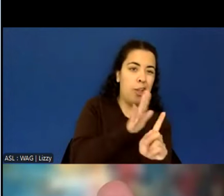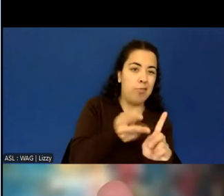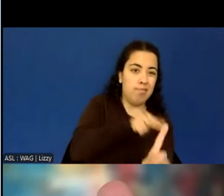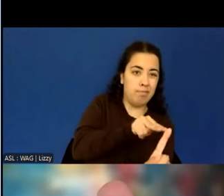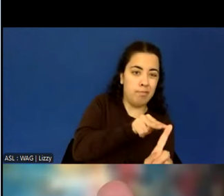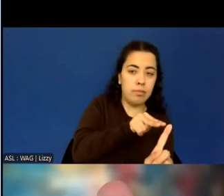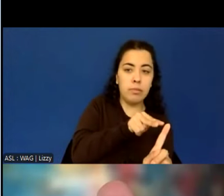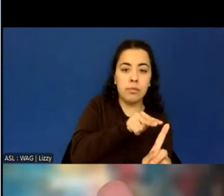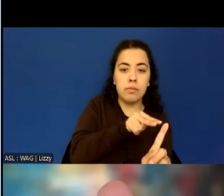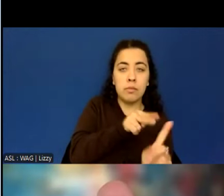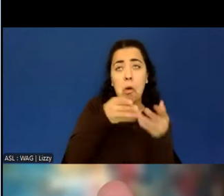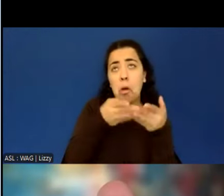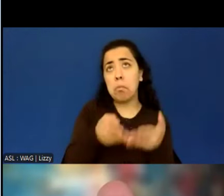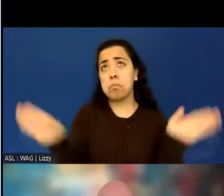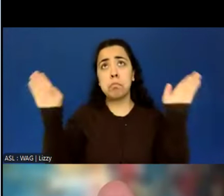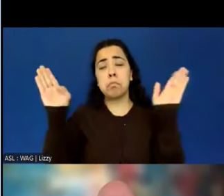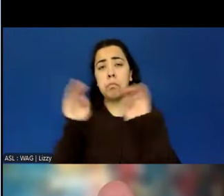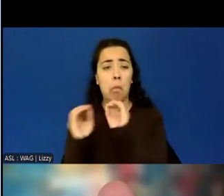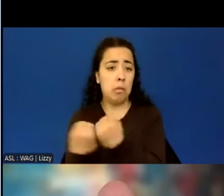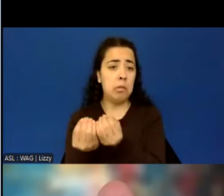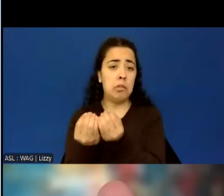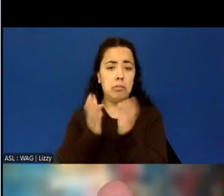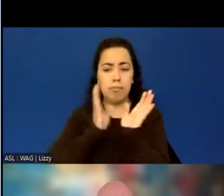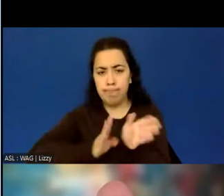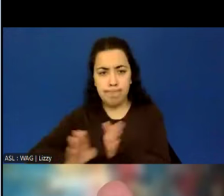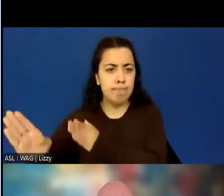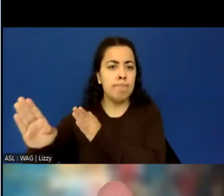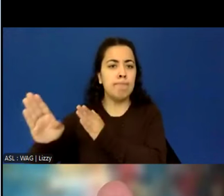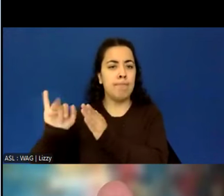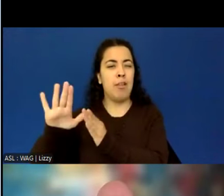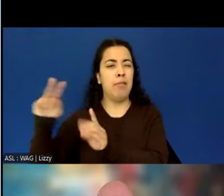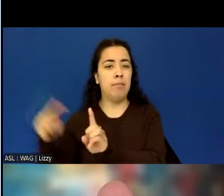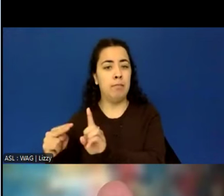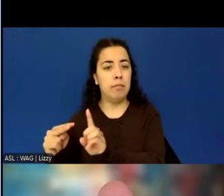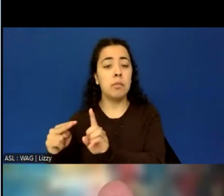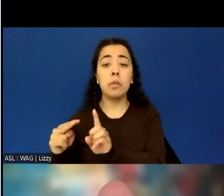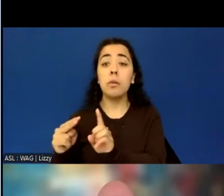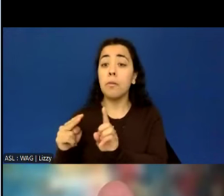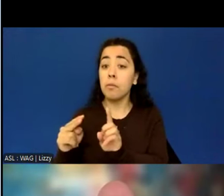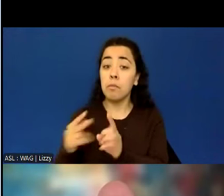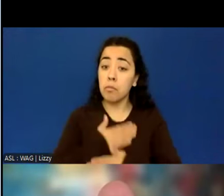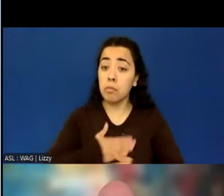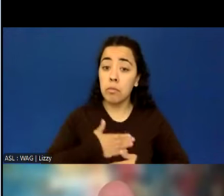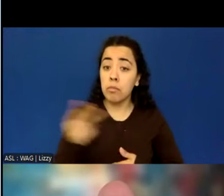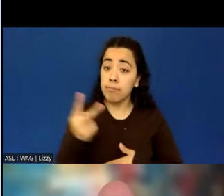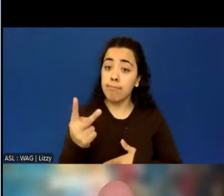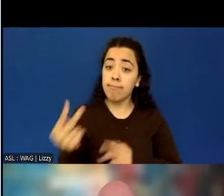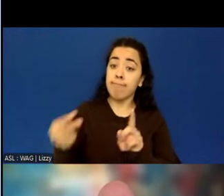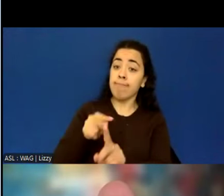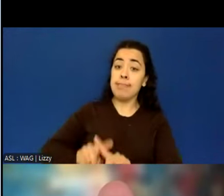of overarching organizational side of things. So, it was great to have this different perspective.